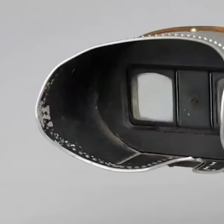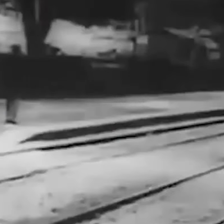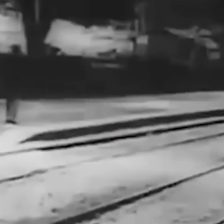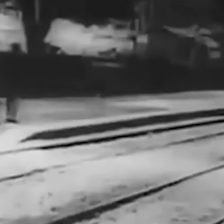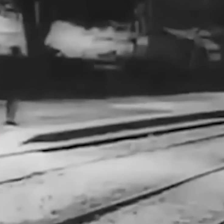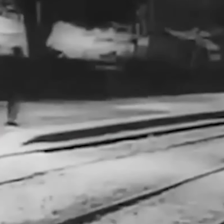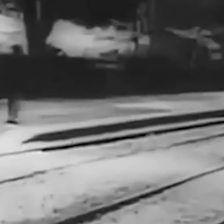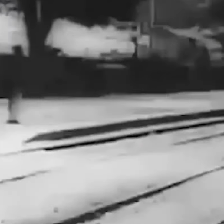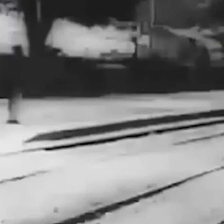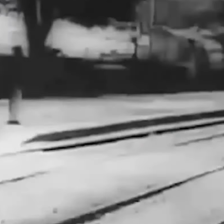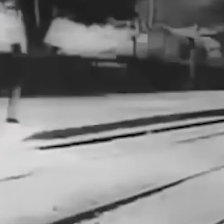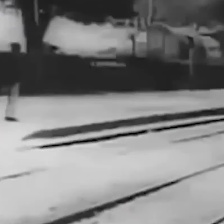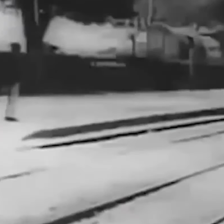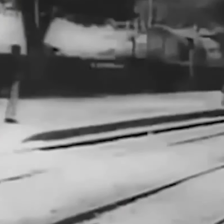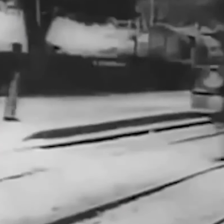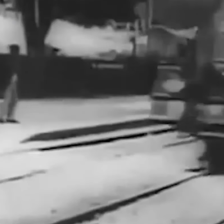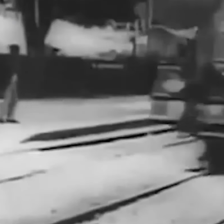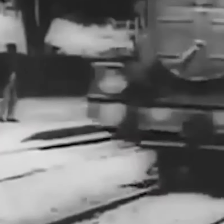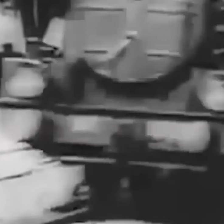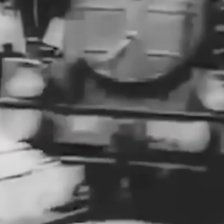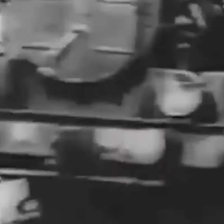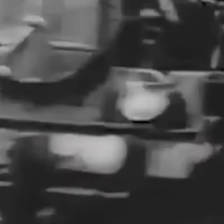in 1896 cinema was born.